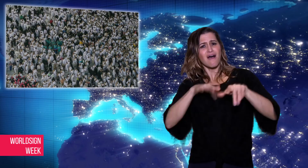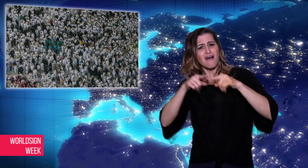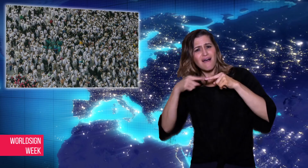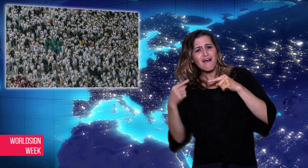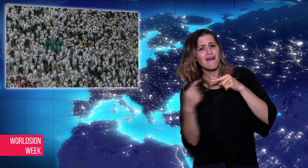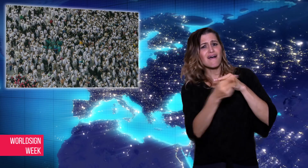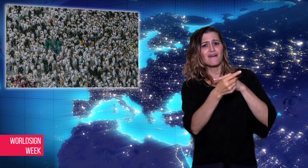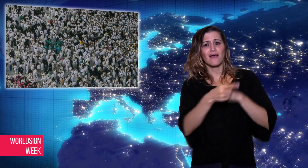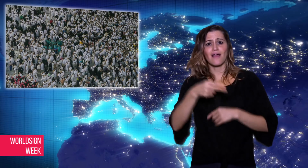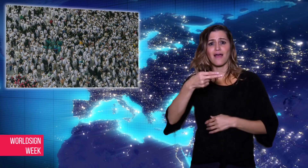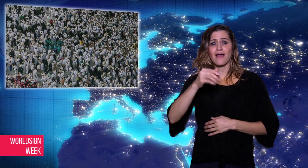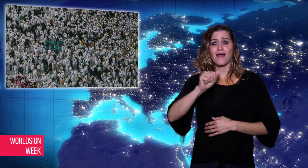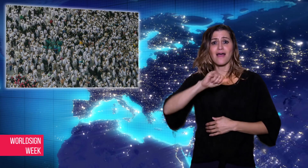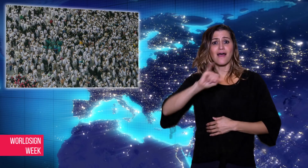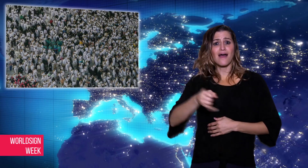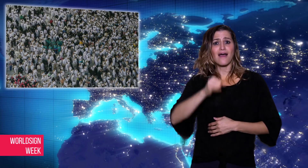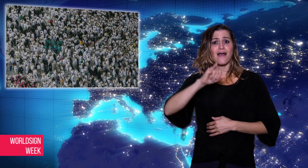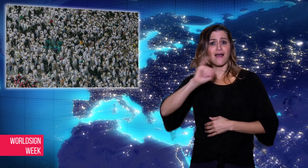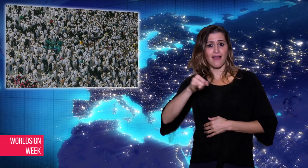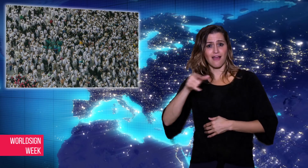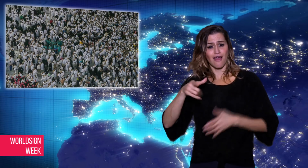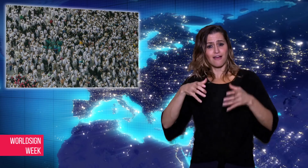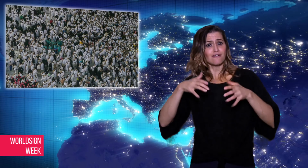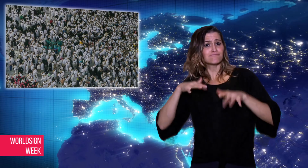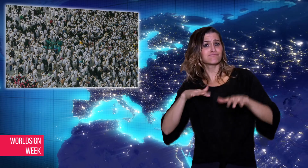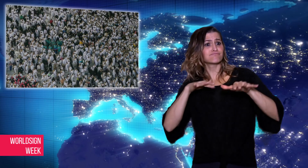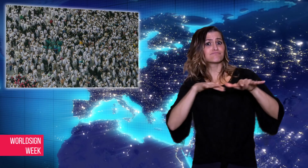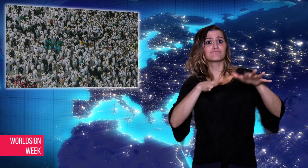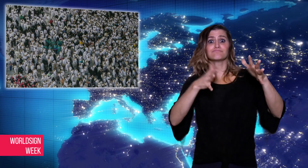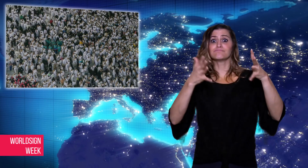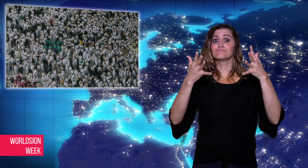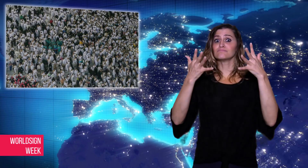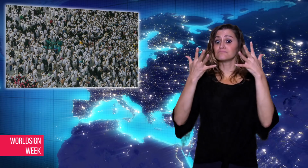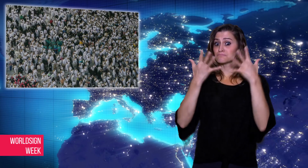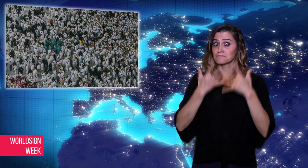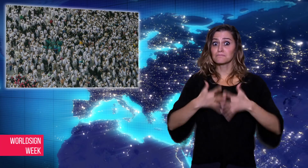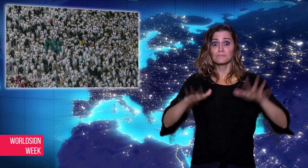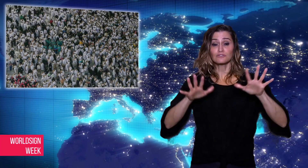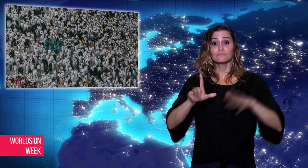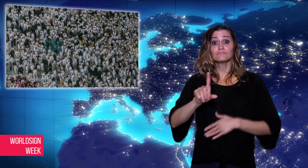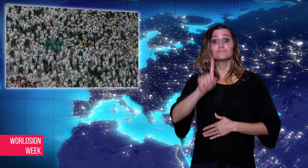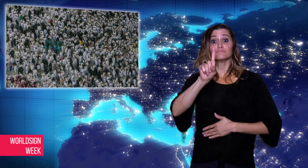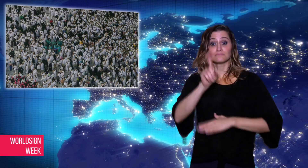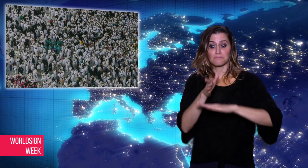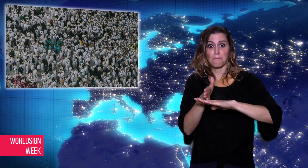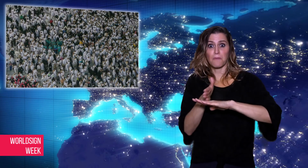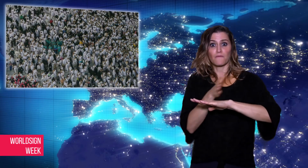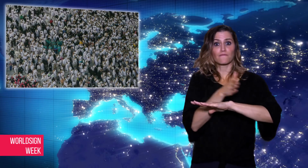their Hajj, the men shaved their heads